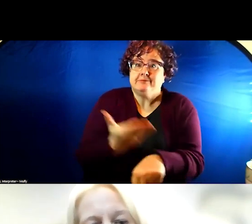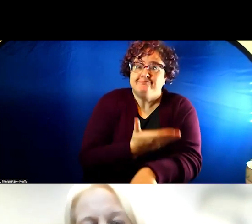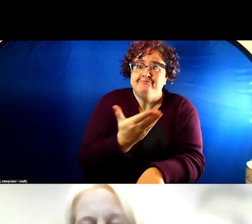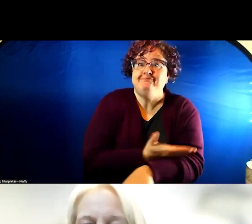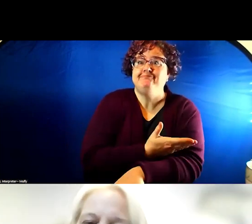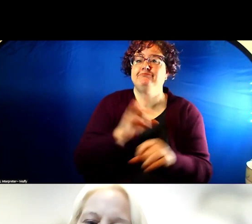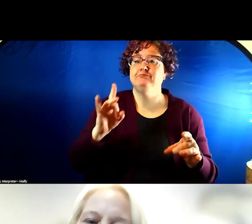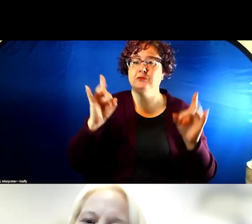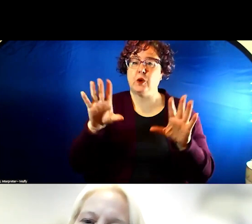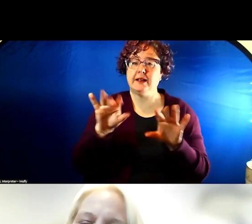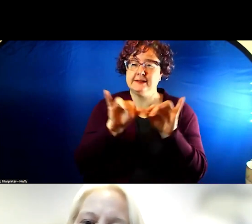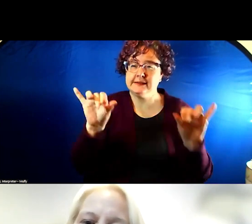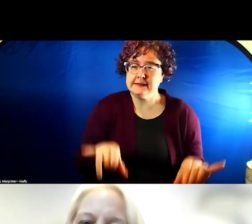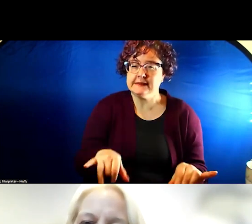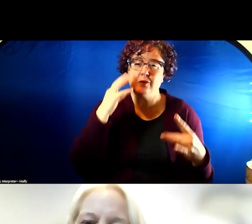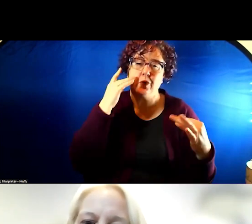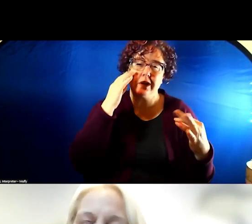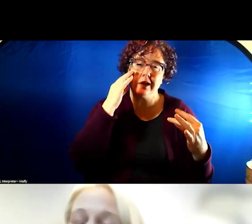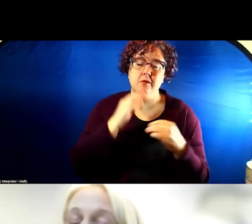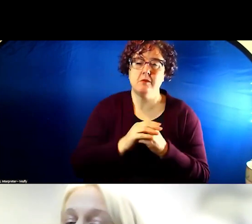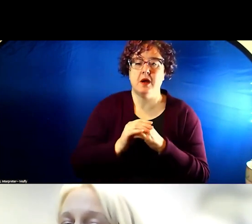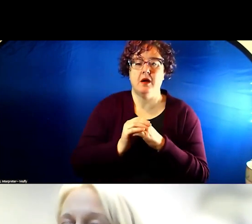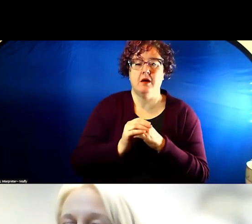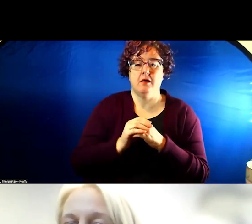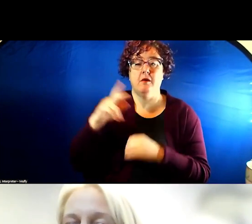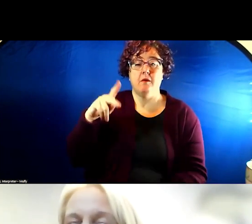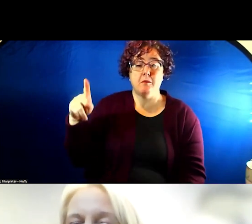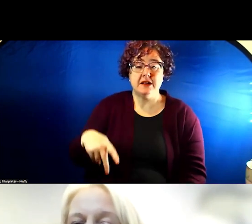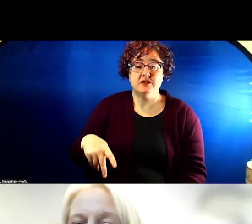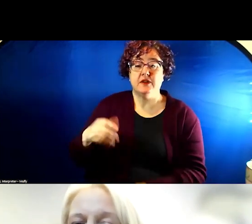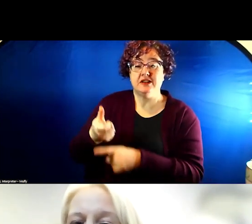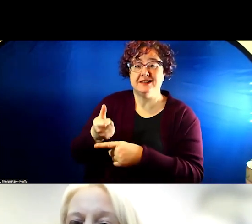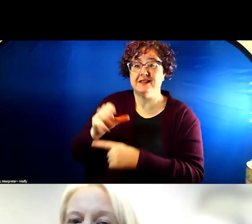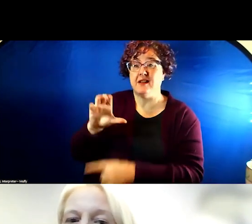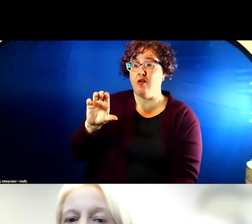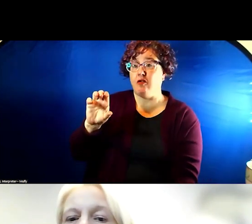IF WE CAN THINK ABOUT THE COMMONWEALTH OF PENNSYLVANIA AS TRULY A COMMONWEALTH, WE CAN SEE THE PROBLEMS.